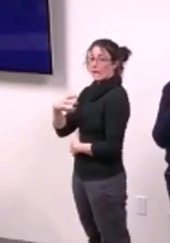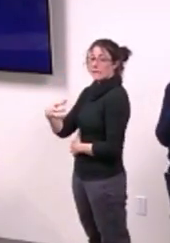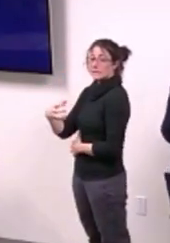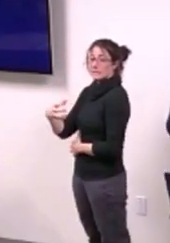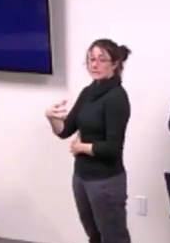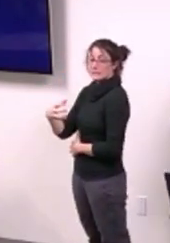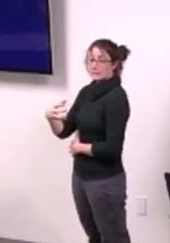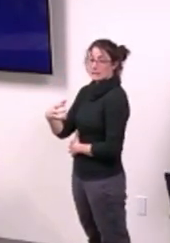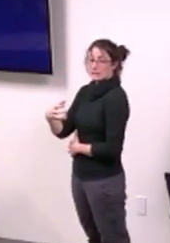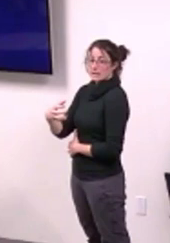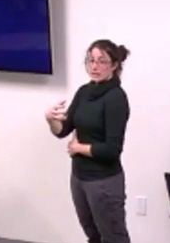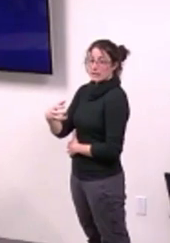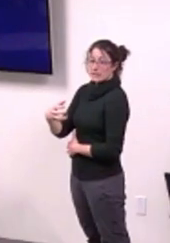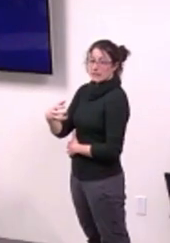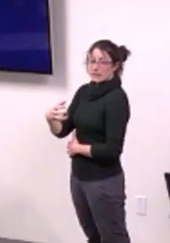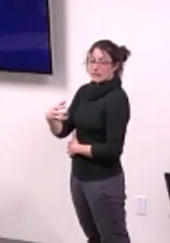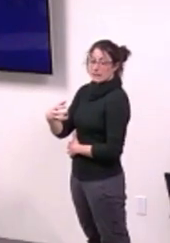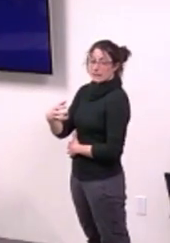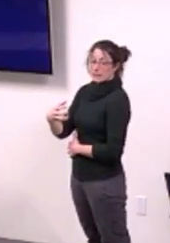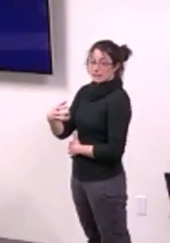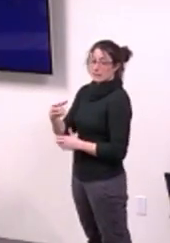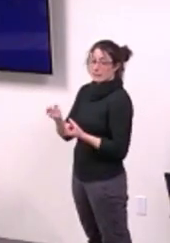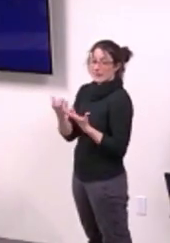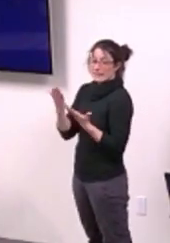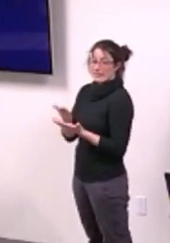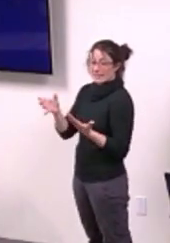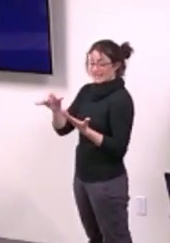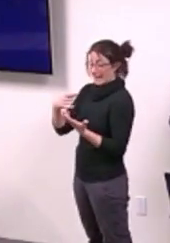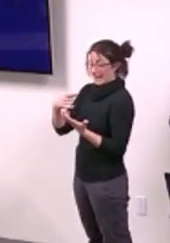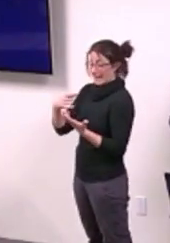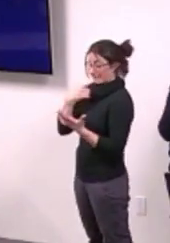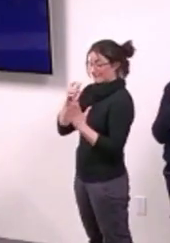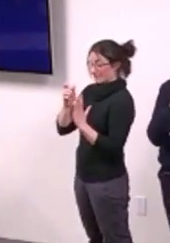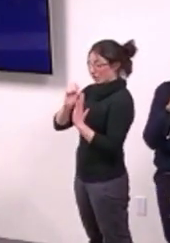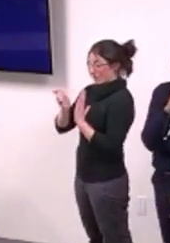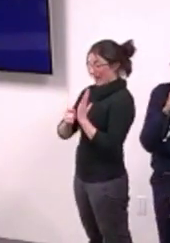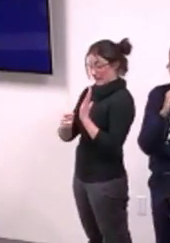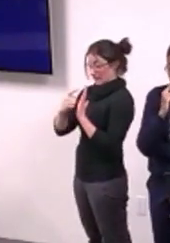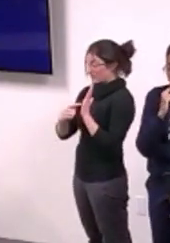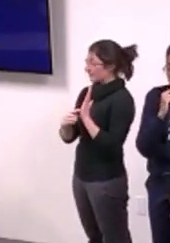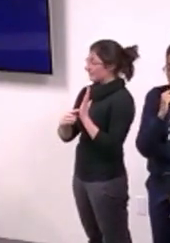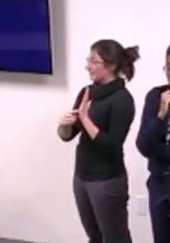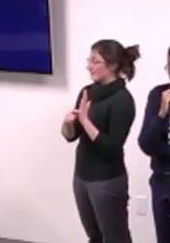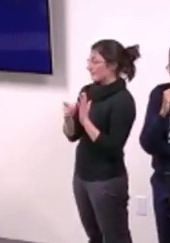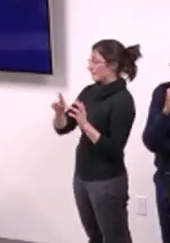Many of the things that are in writing are followed very strictly. And it's written in law.